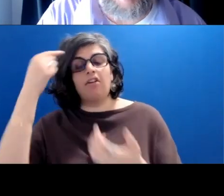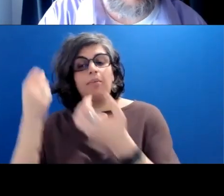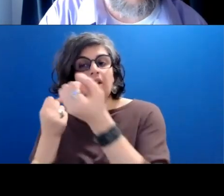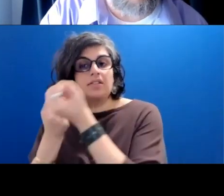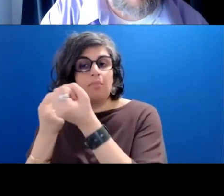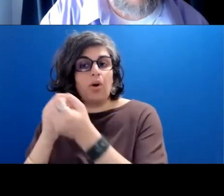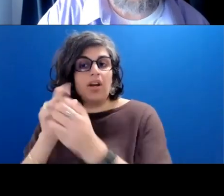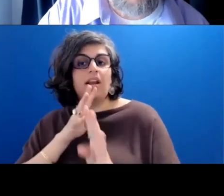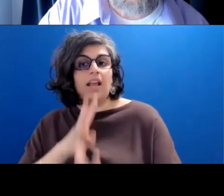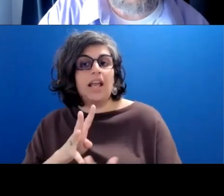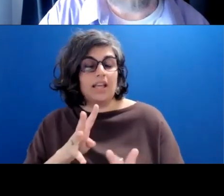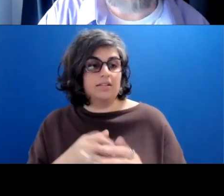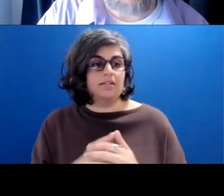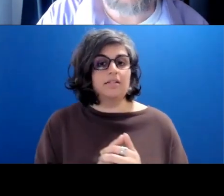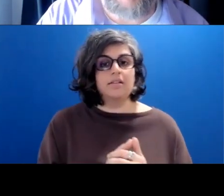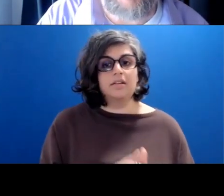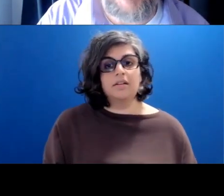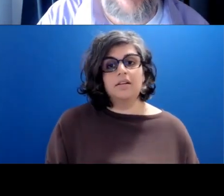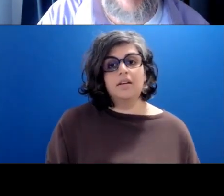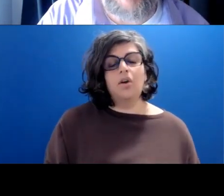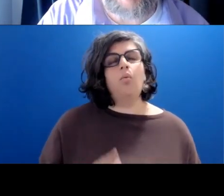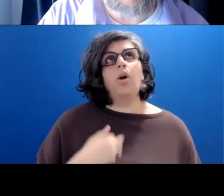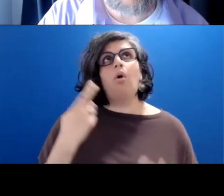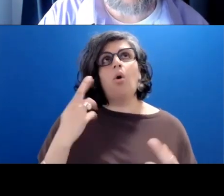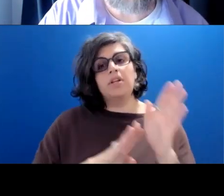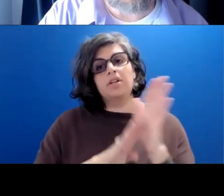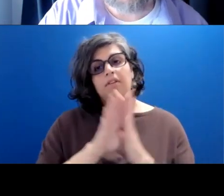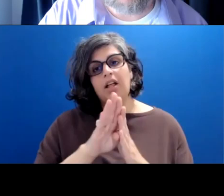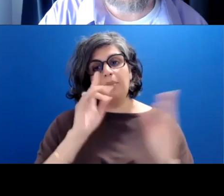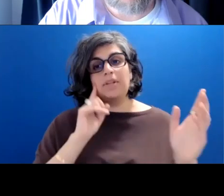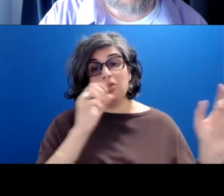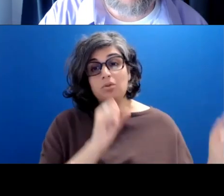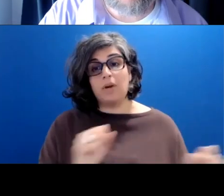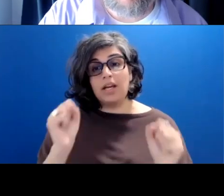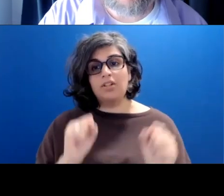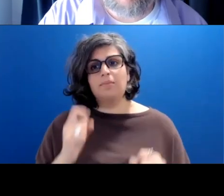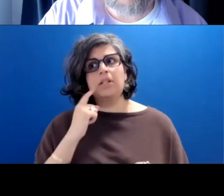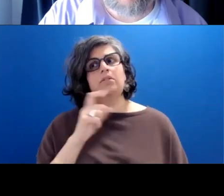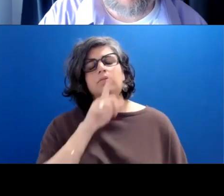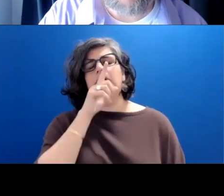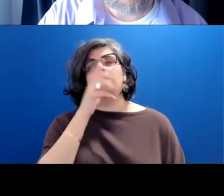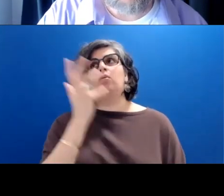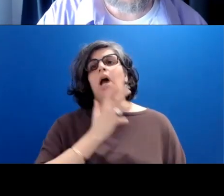and we are hoping to develop some of those strategies because it's really uncharted territory.